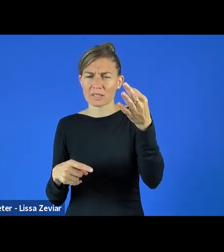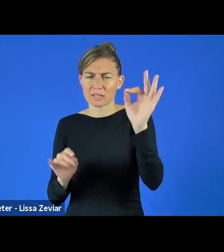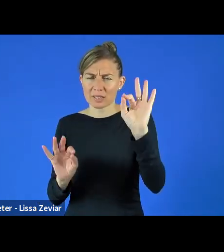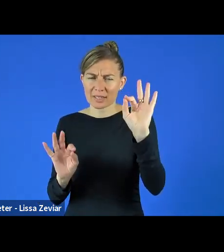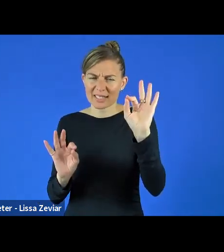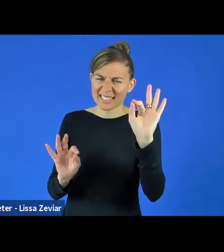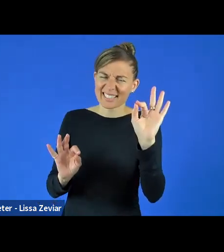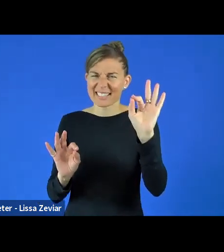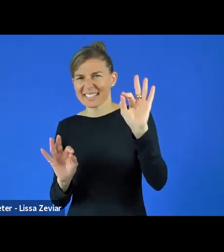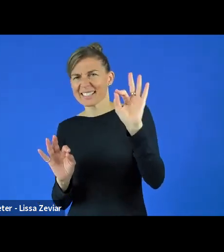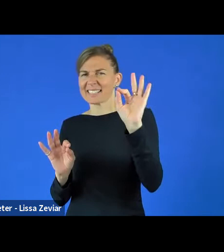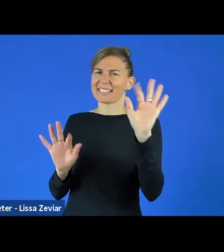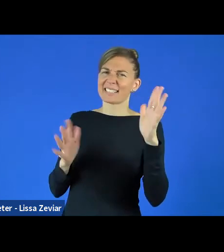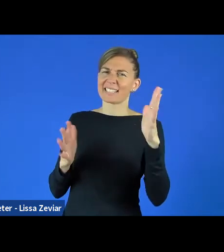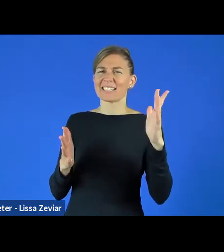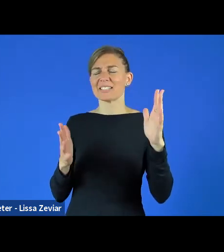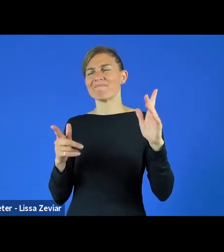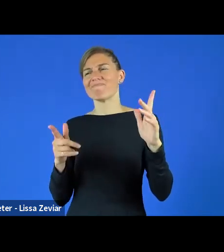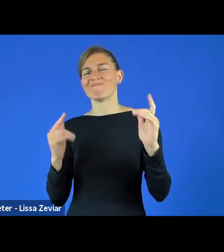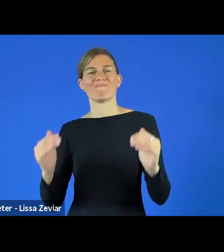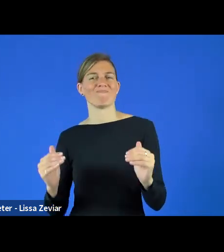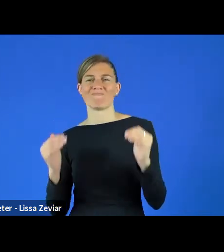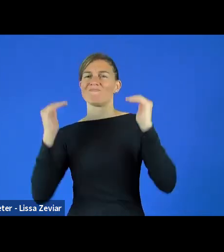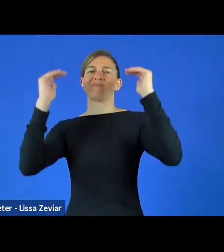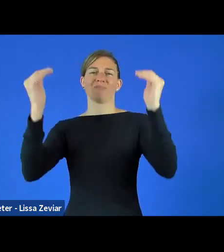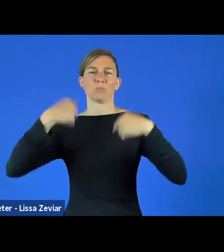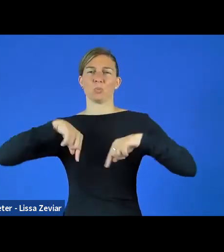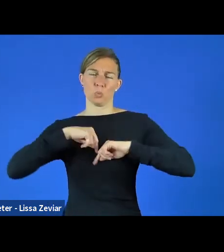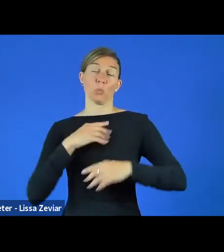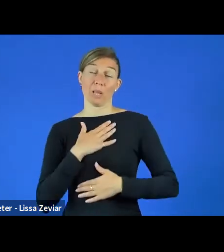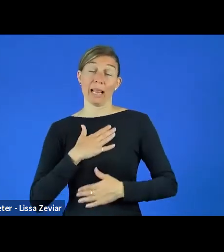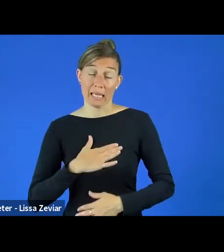as high as one would have wished within the standardisation committees.